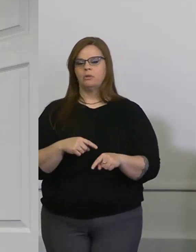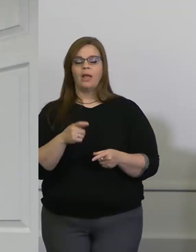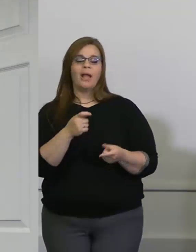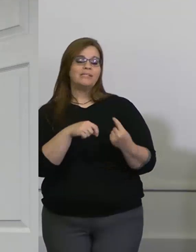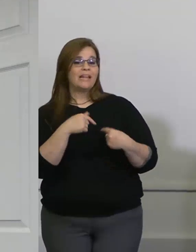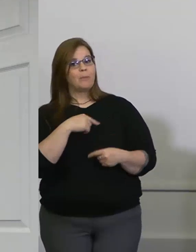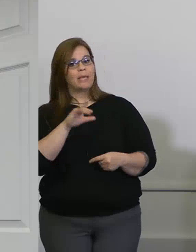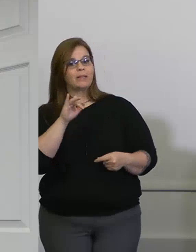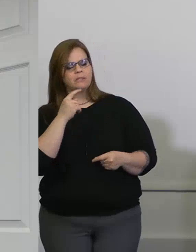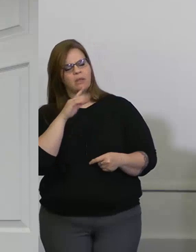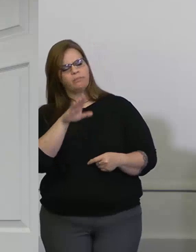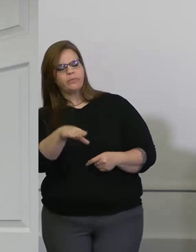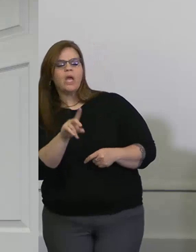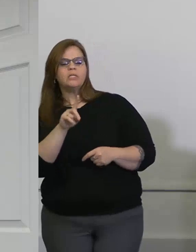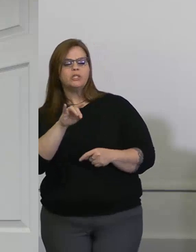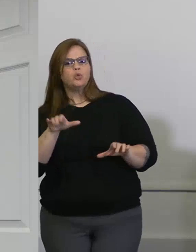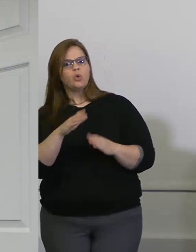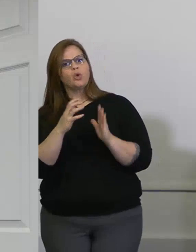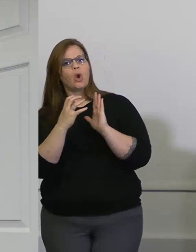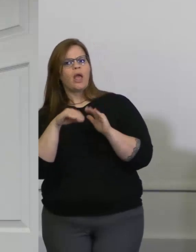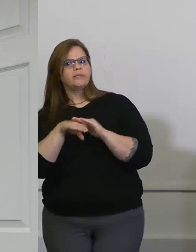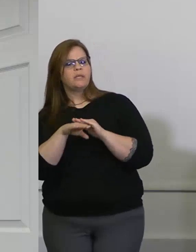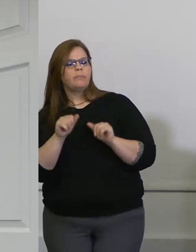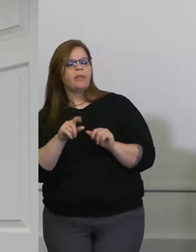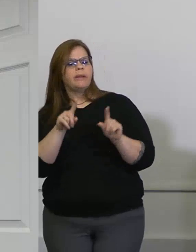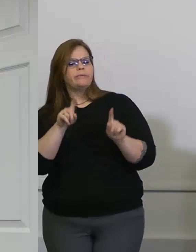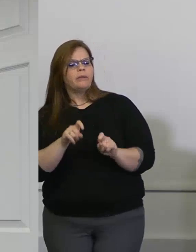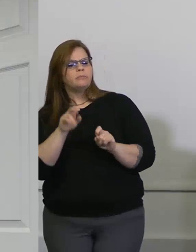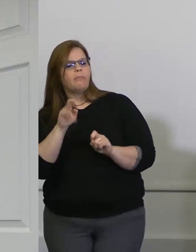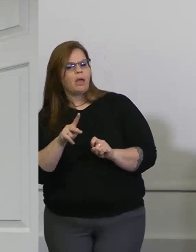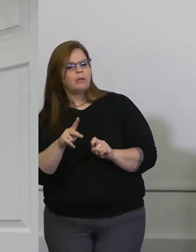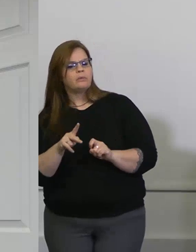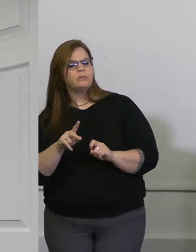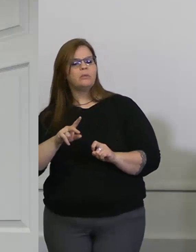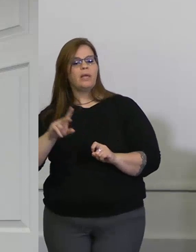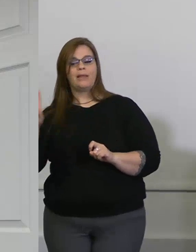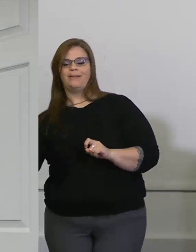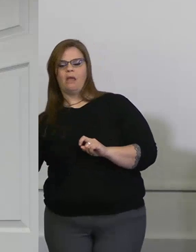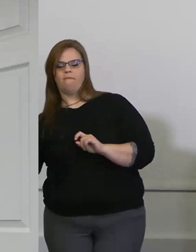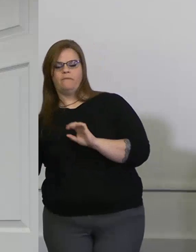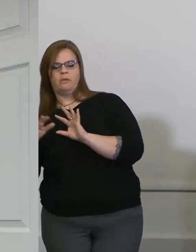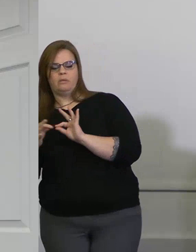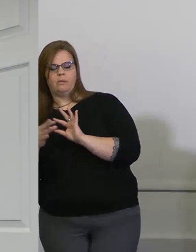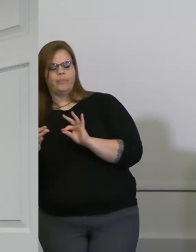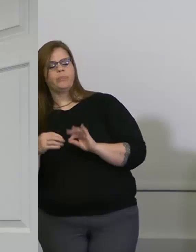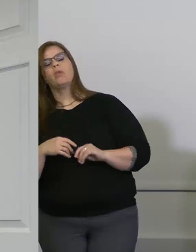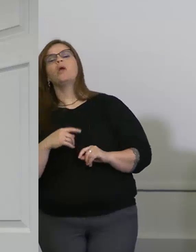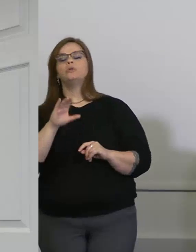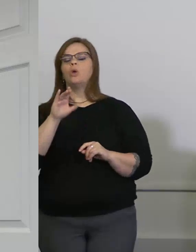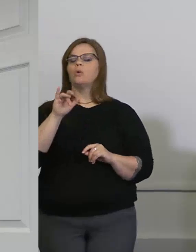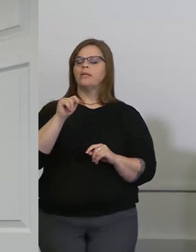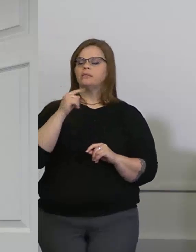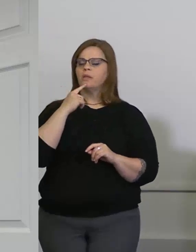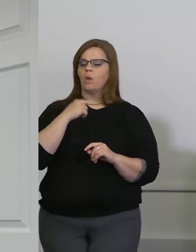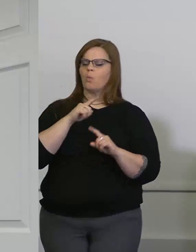accessibility test pass right. Yeah. So I think you know if I just had, you know when I've when I've thought about culture and this kind of frames, I think the